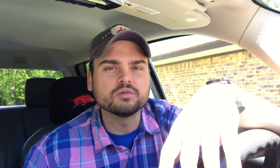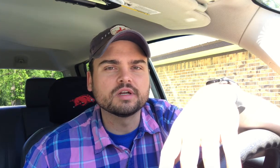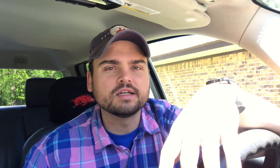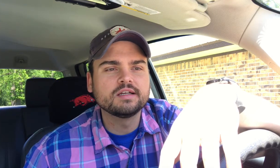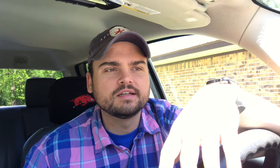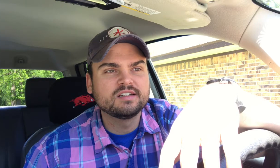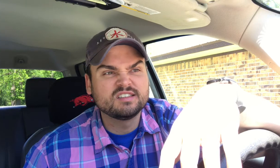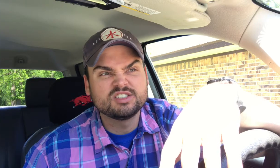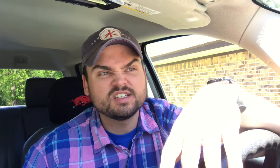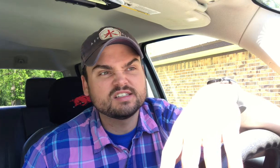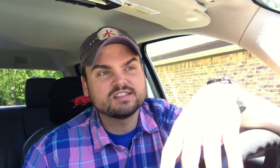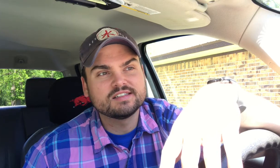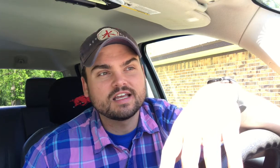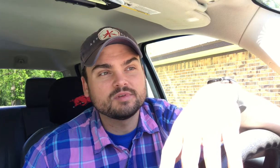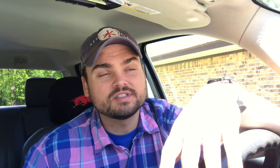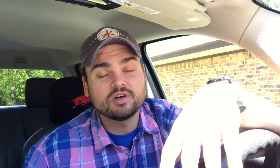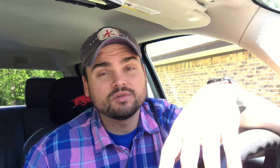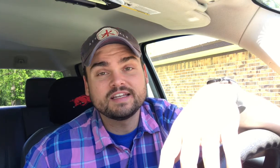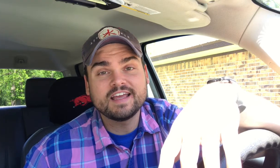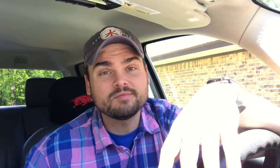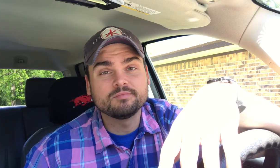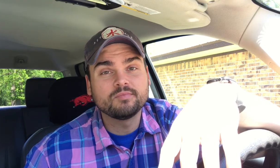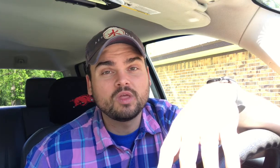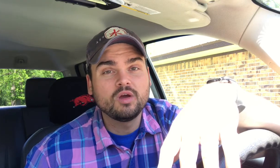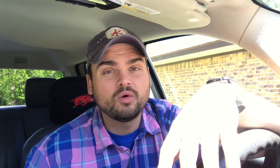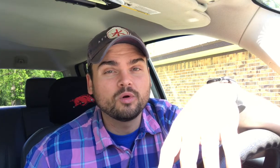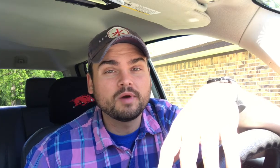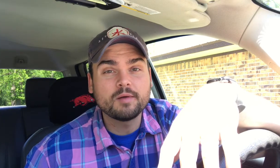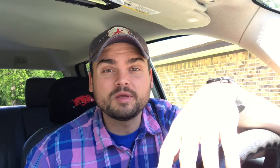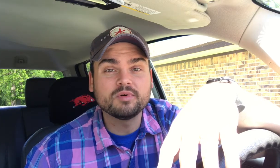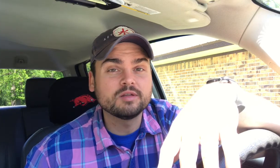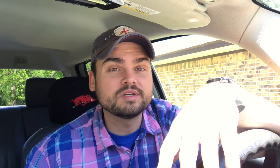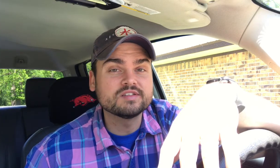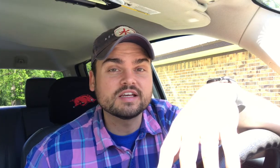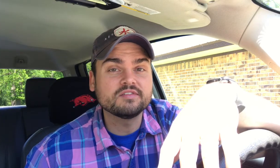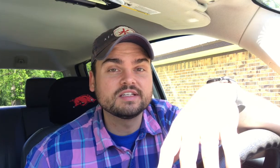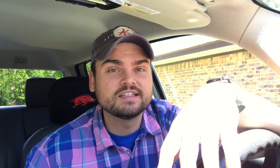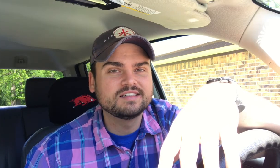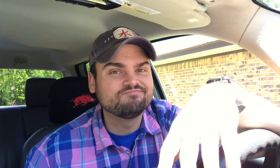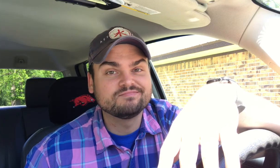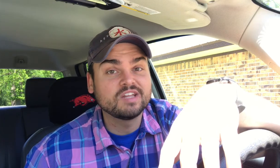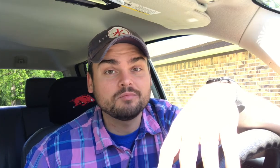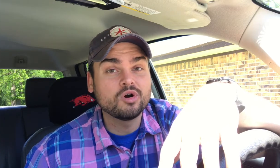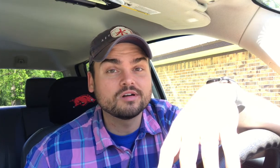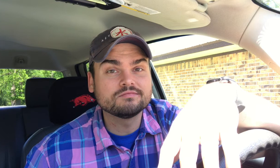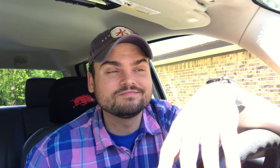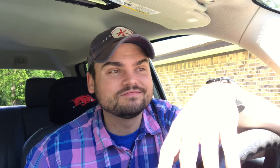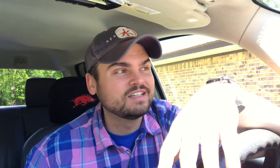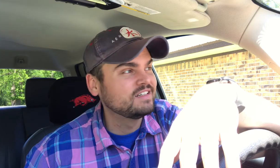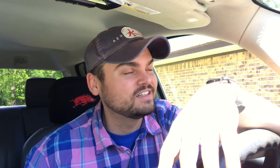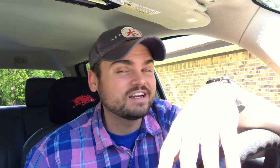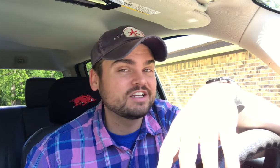glory. Jesus's name is the only name whereby people can be saved. Not Mark, not any